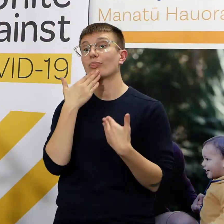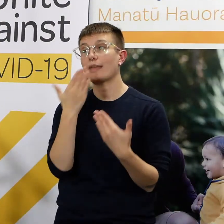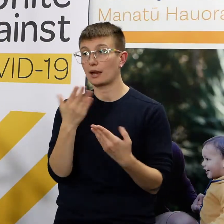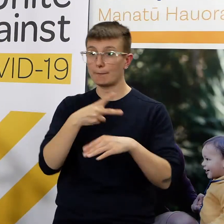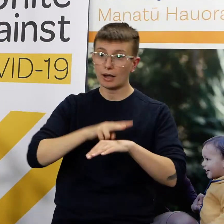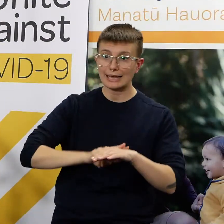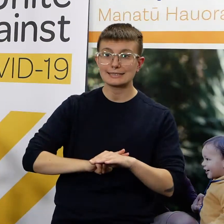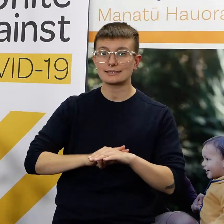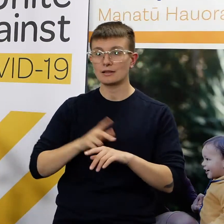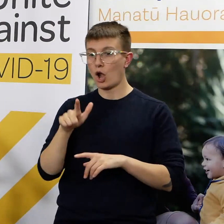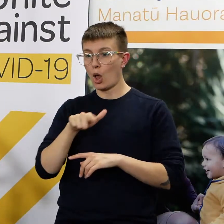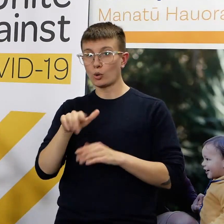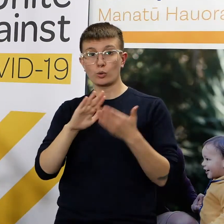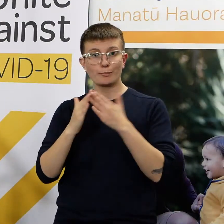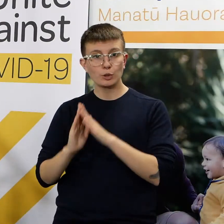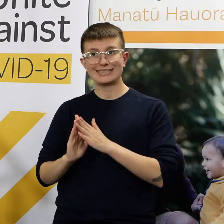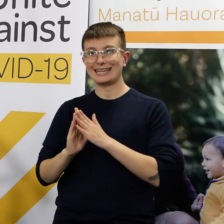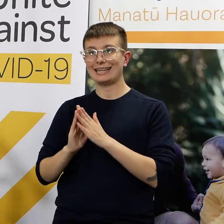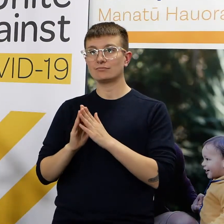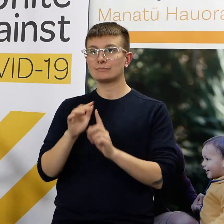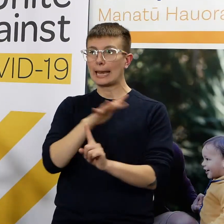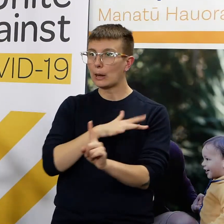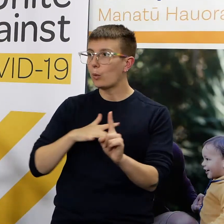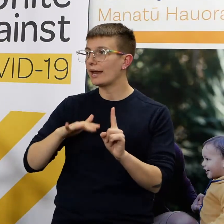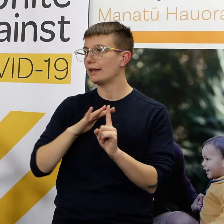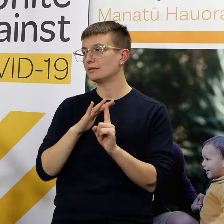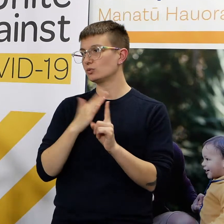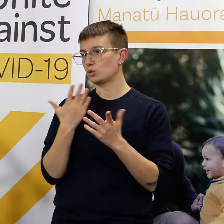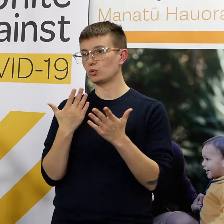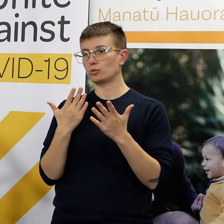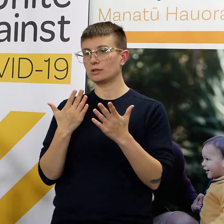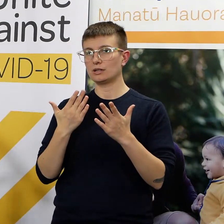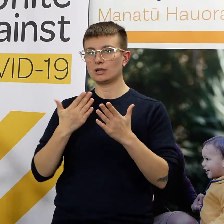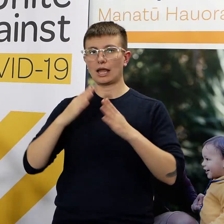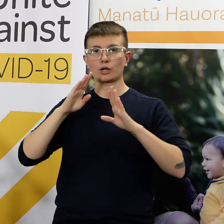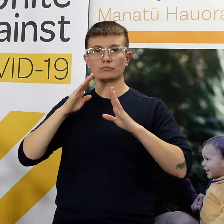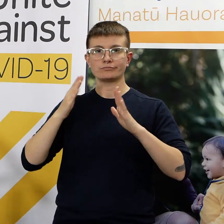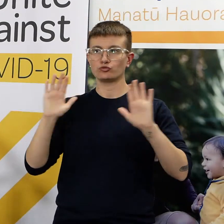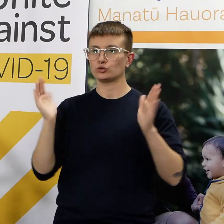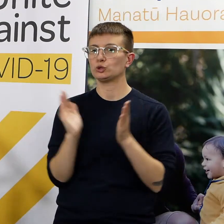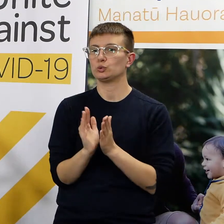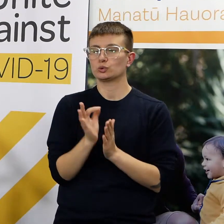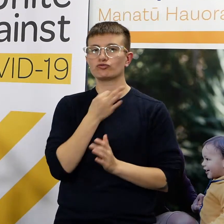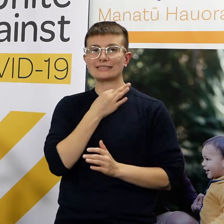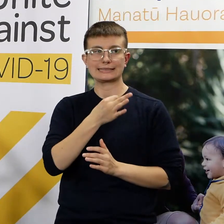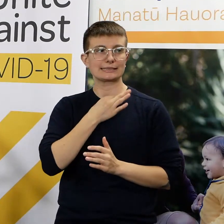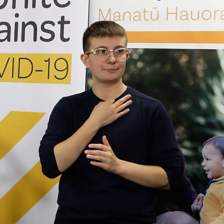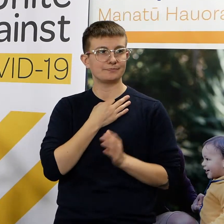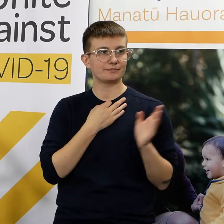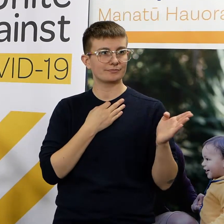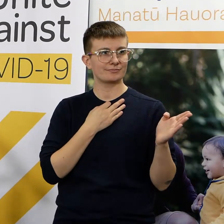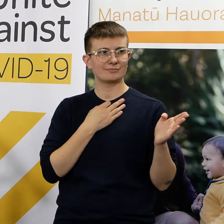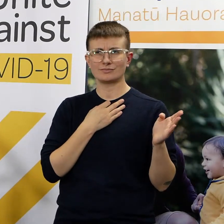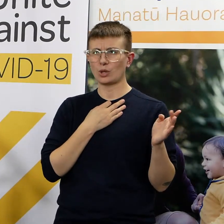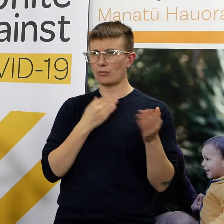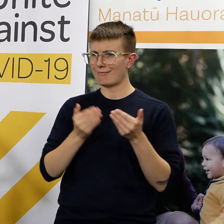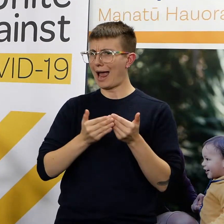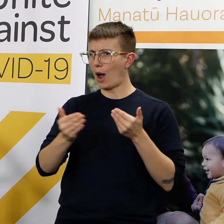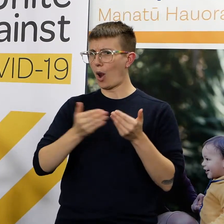and to helped sort that out and reduce the risk to the wider community. How much time had passed since for you